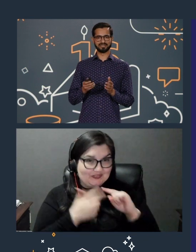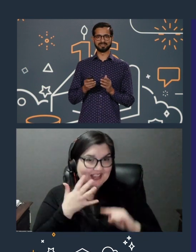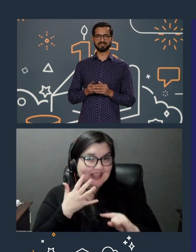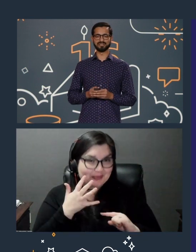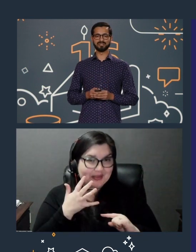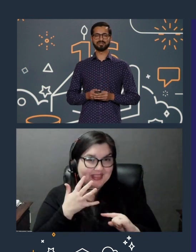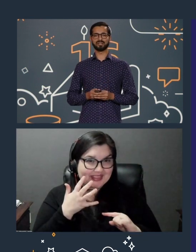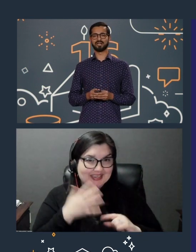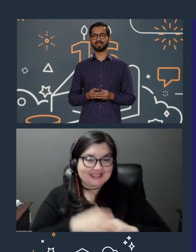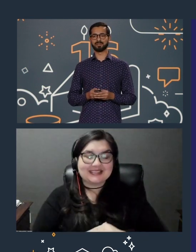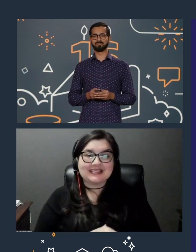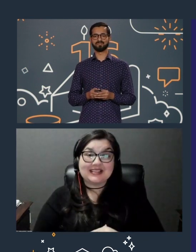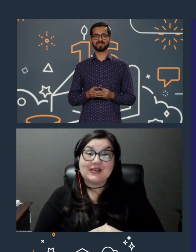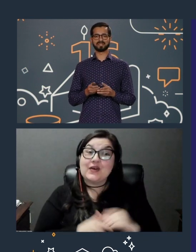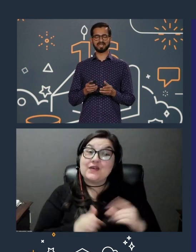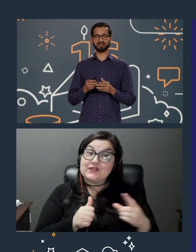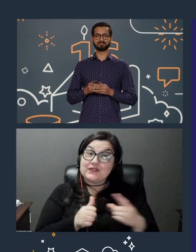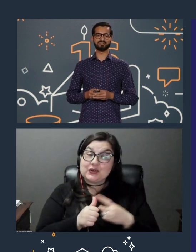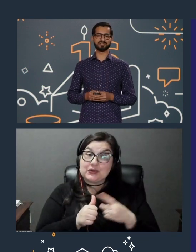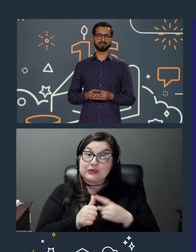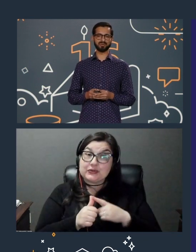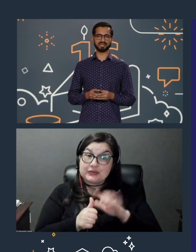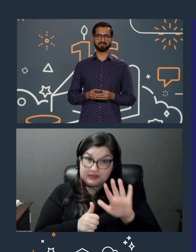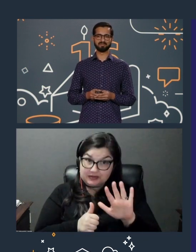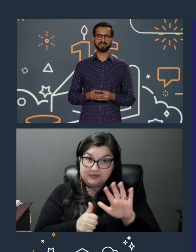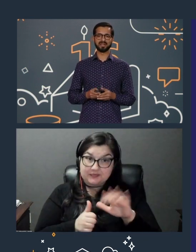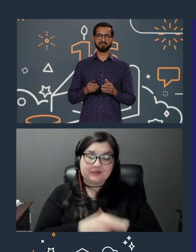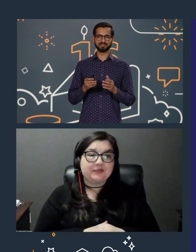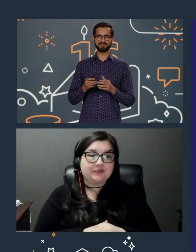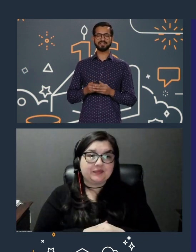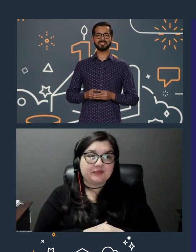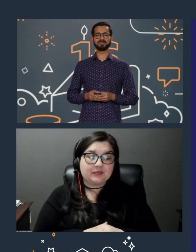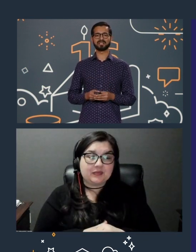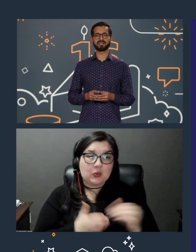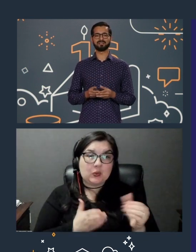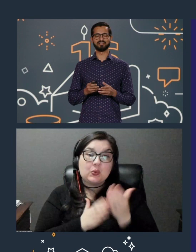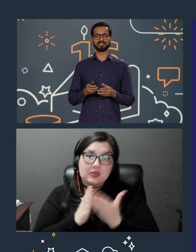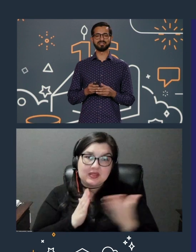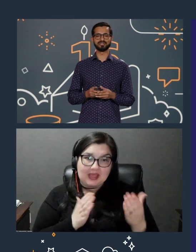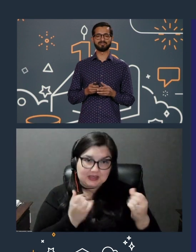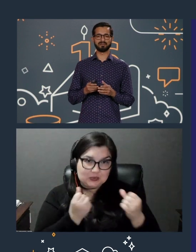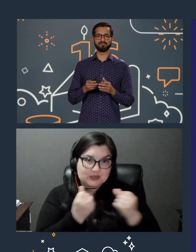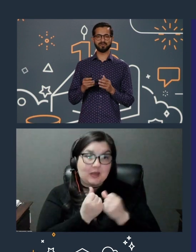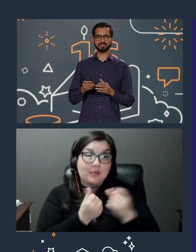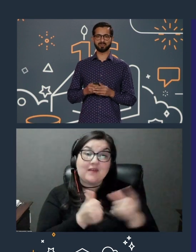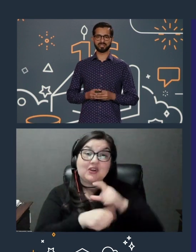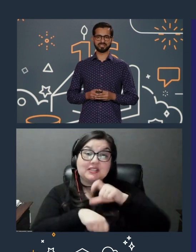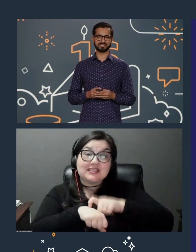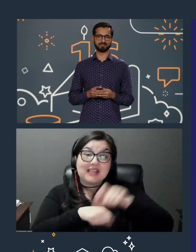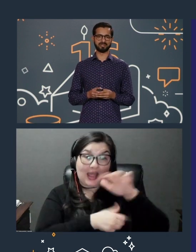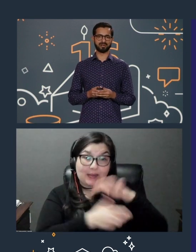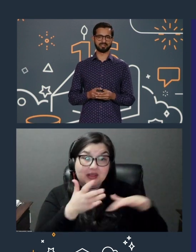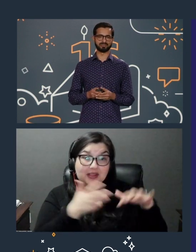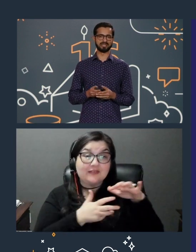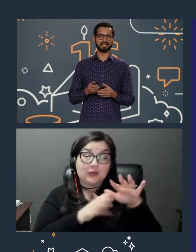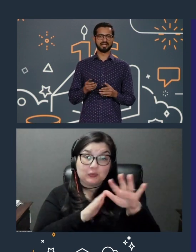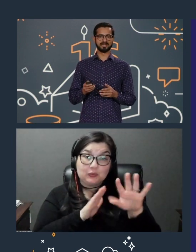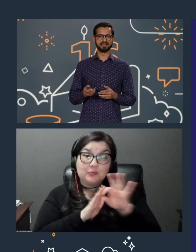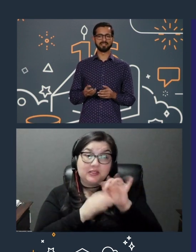the new algorithms we are supporting. For the first time in the cloud, you can choose from four supported checksum algorithms.